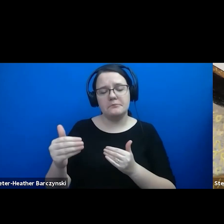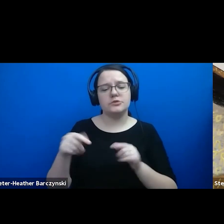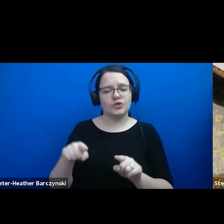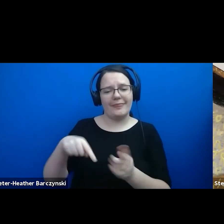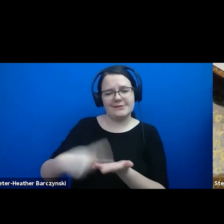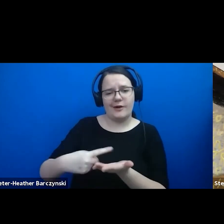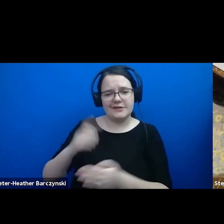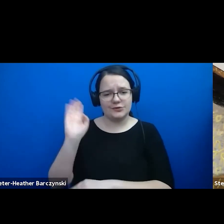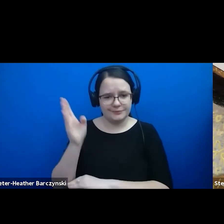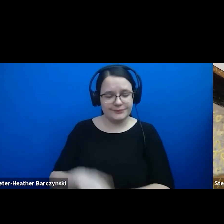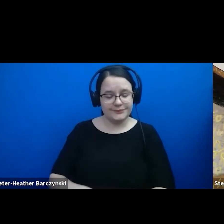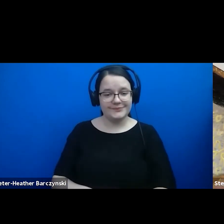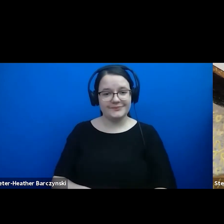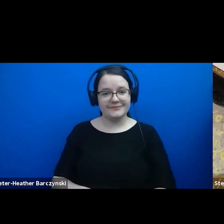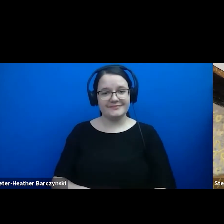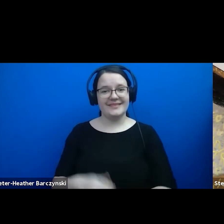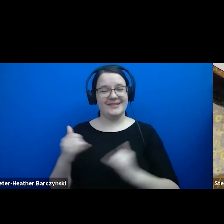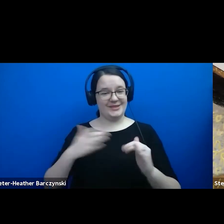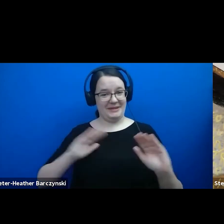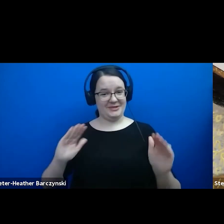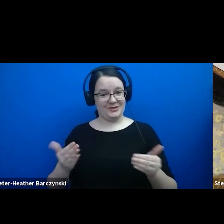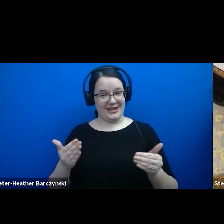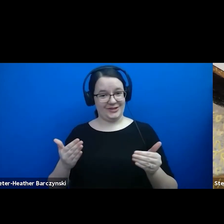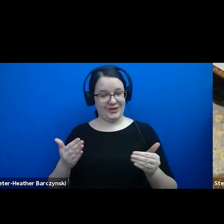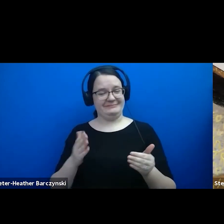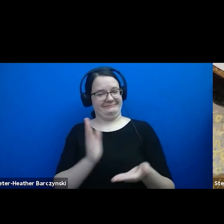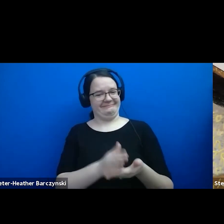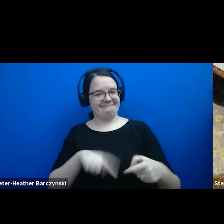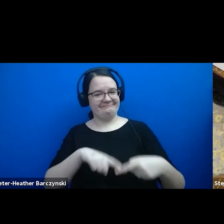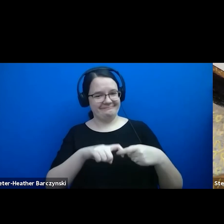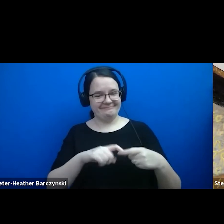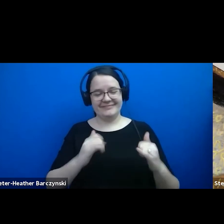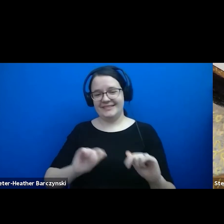so i'm going to just stop my introductory remarks now and turn it to our first panelist